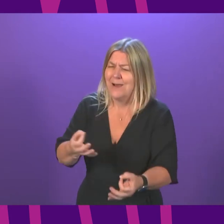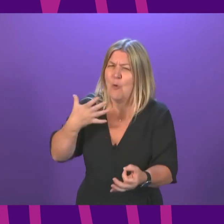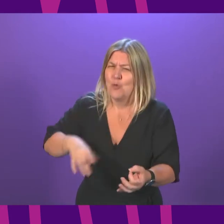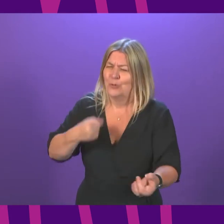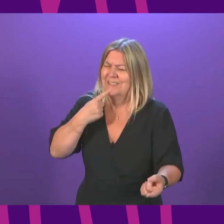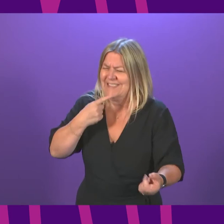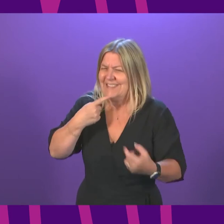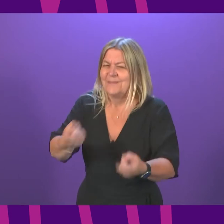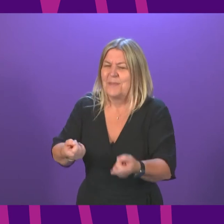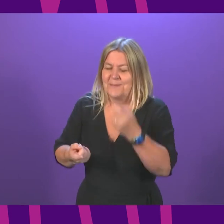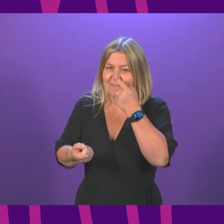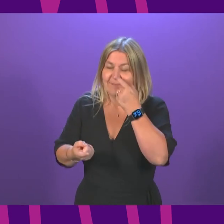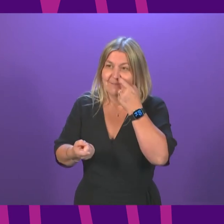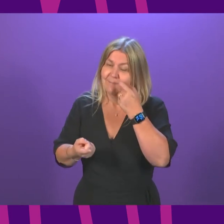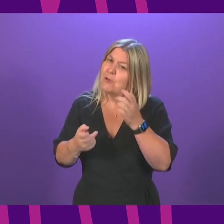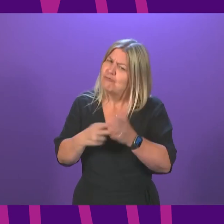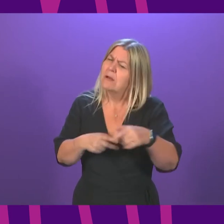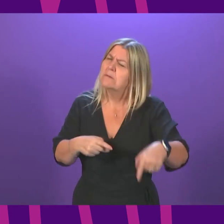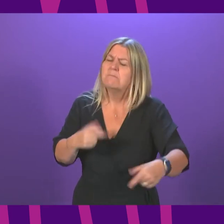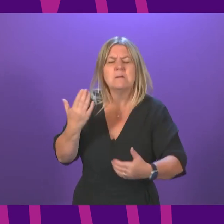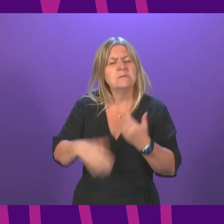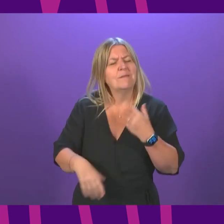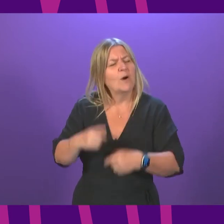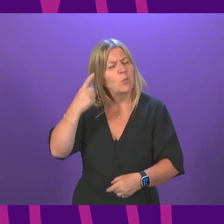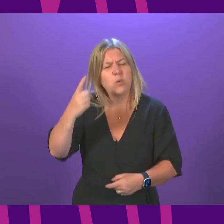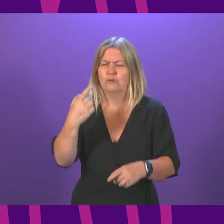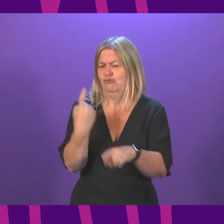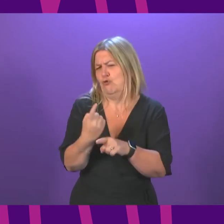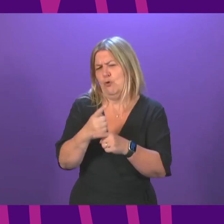record, I think that the chamber should know that I never once spoke to the Deputy First